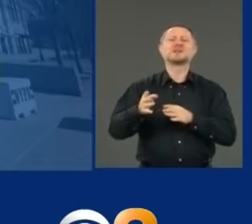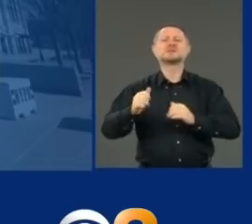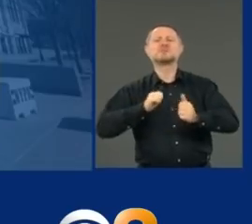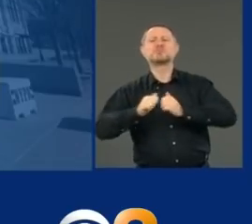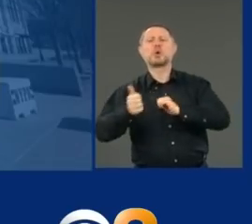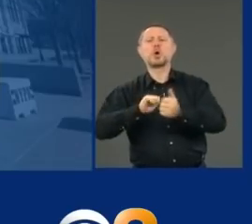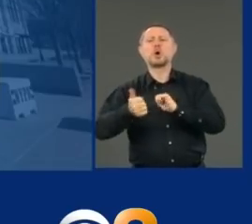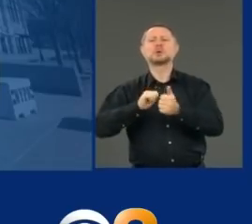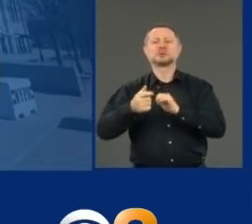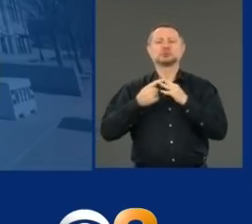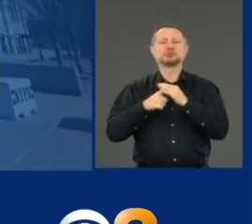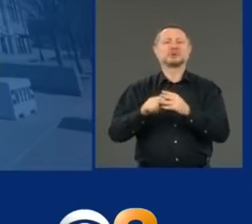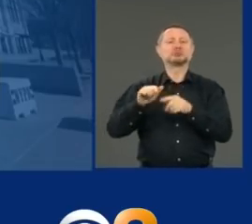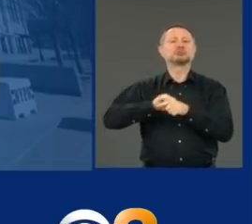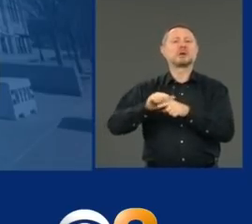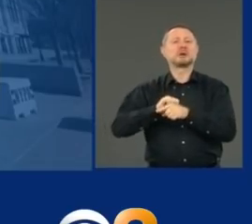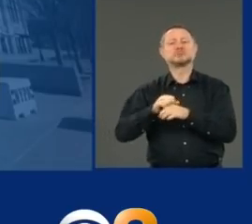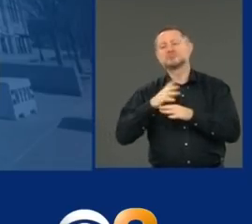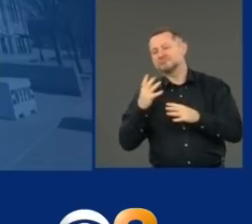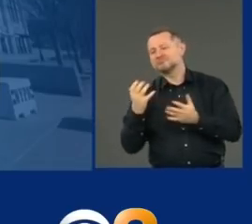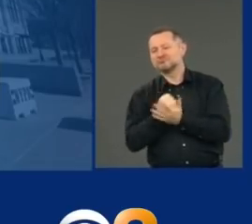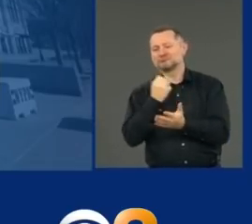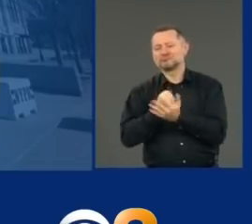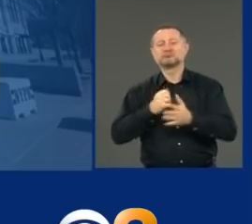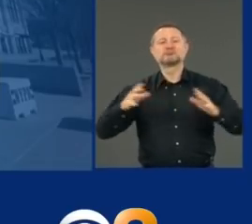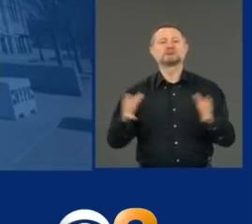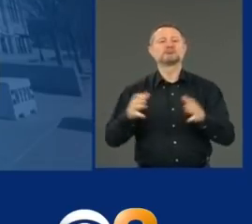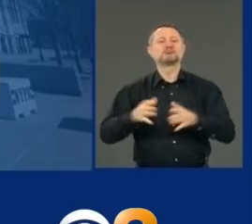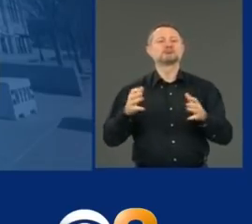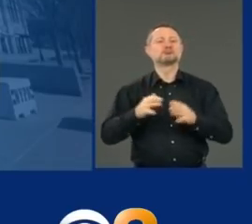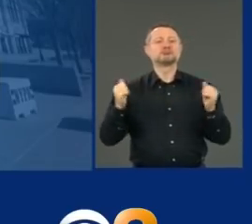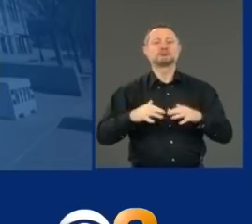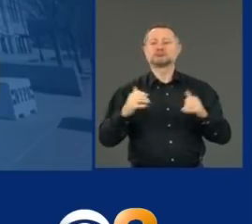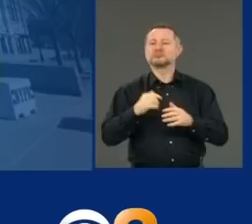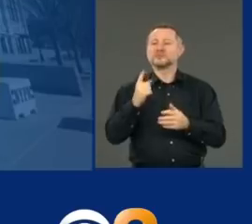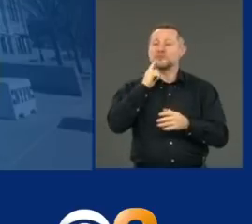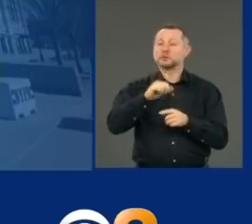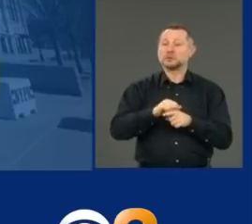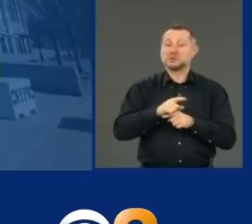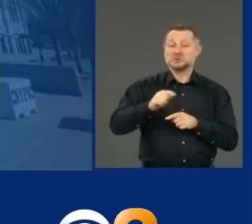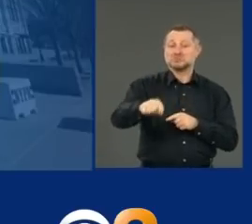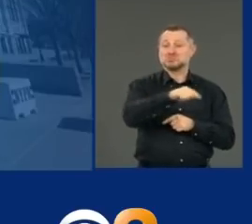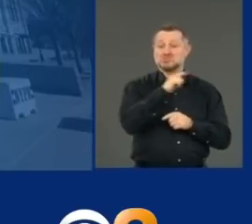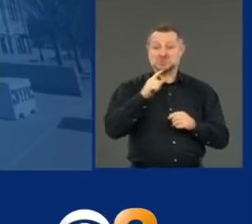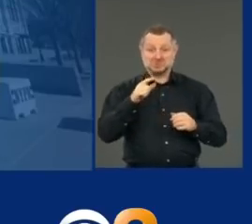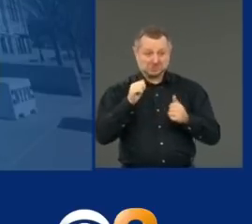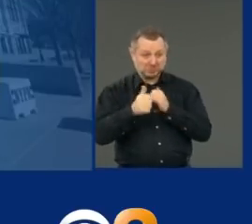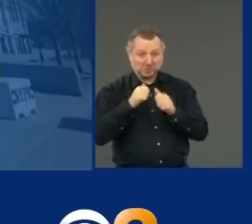BEHAVIOR, YOU HAVE TO WEAR A MASK WHEN YOU CANNOT SOCIALLY DISTANCE. THAT IS TRUE IN PUBLIC TRANSPORTATION. I WAS TALKING TODAY WITH THE